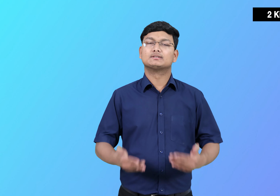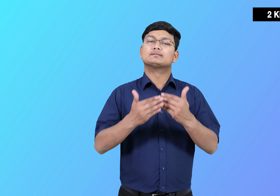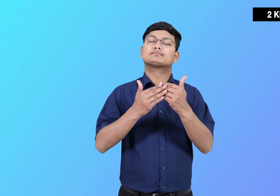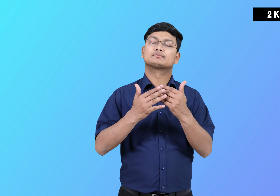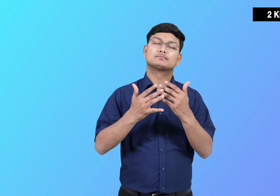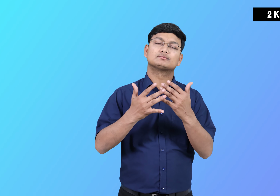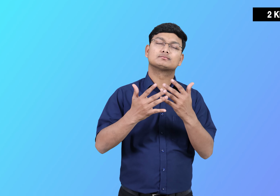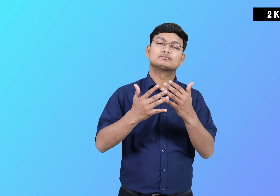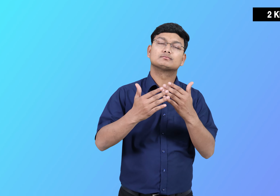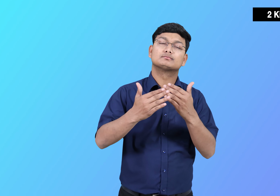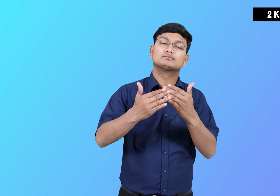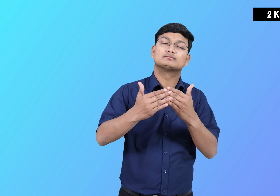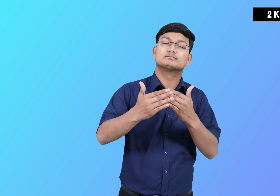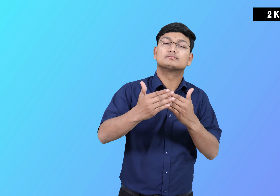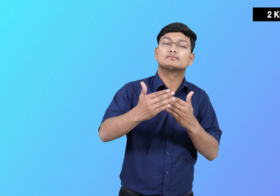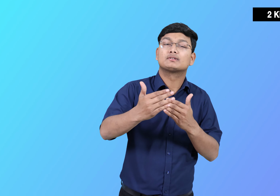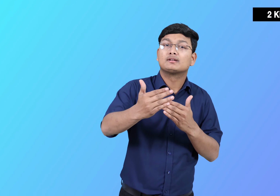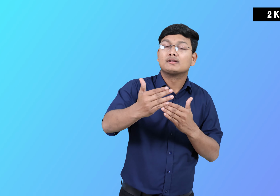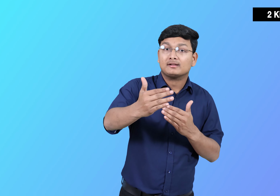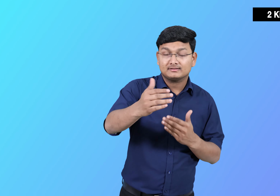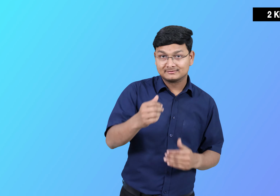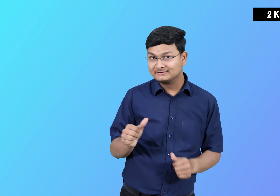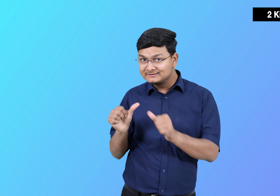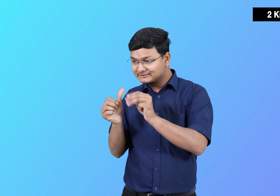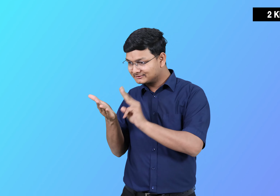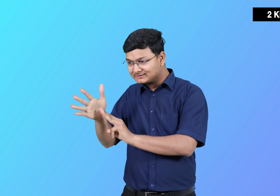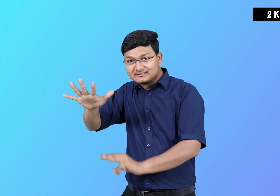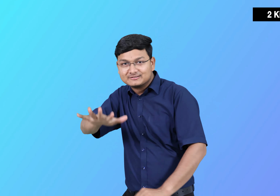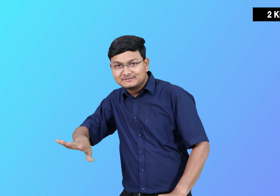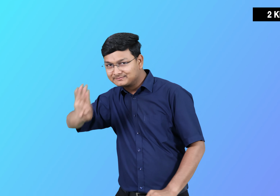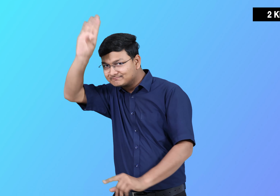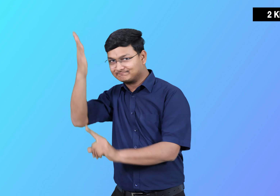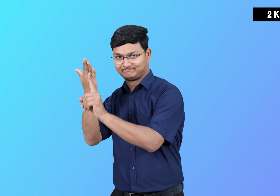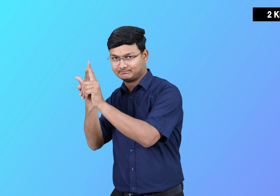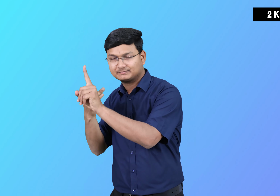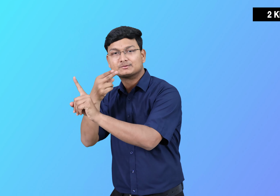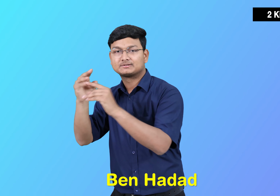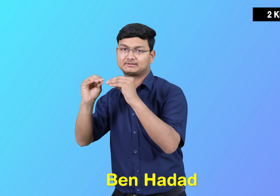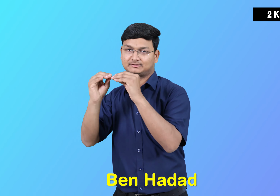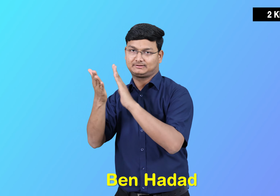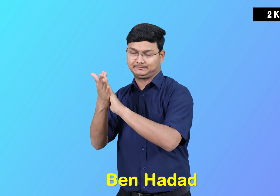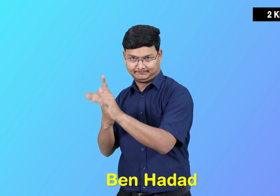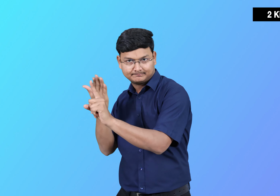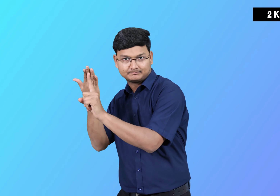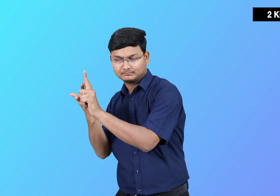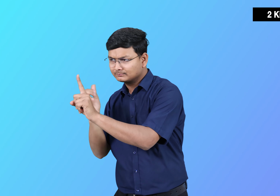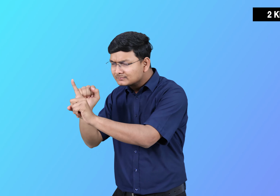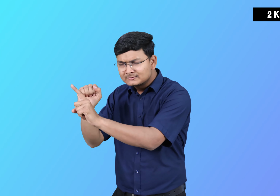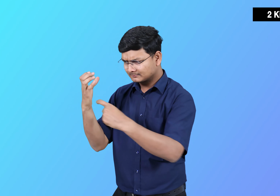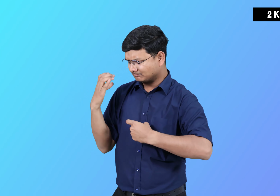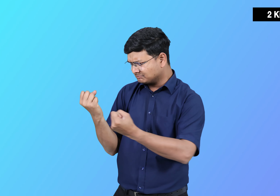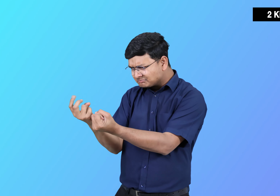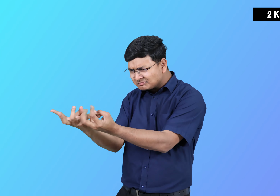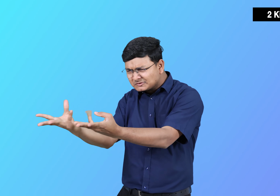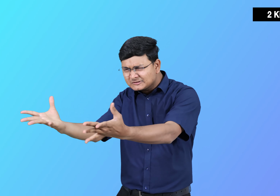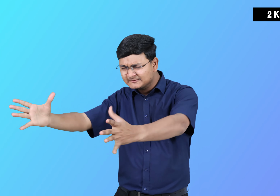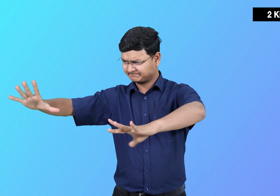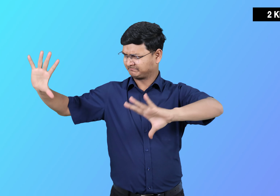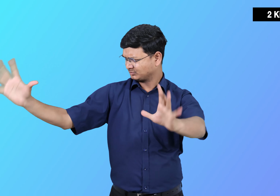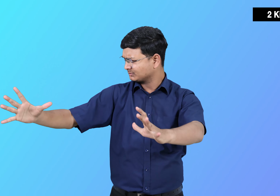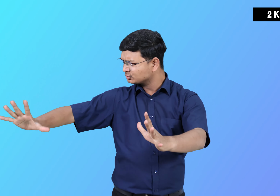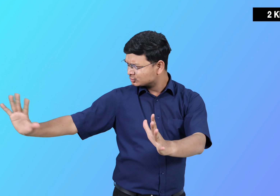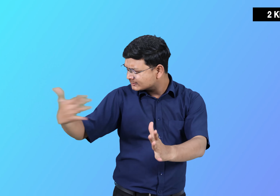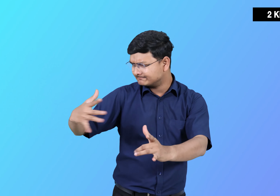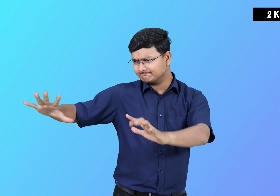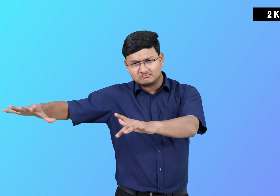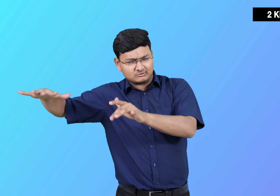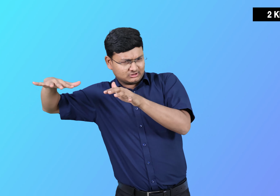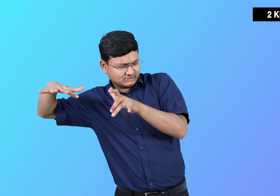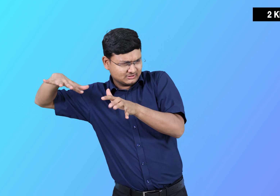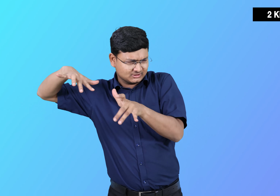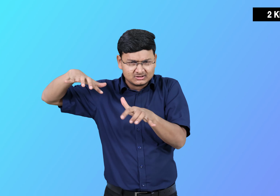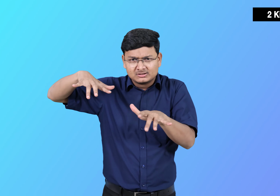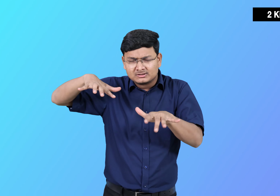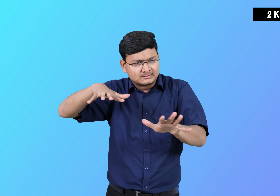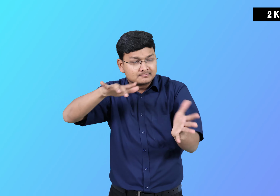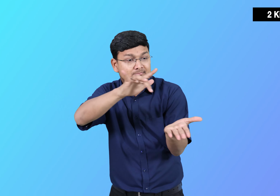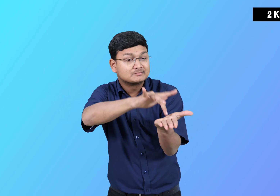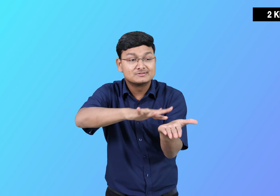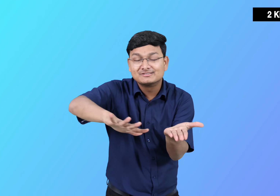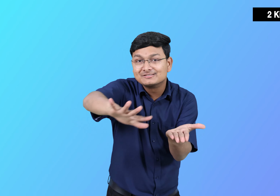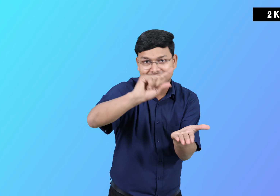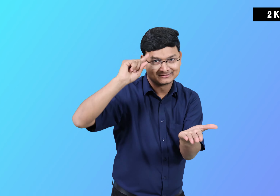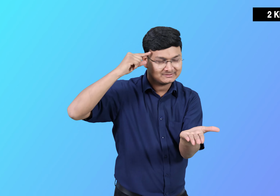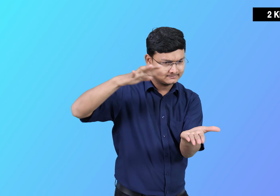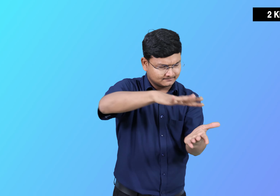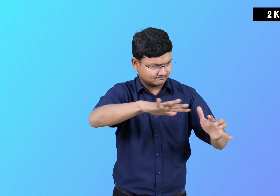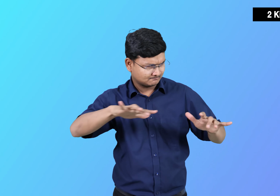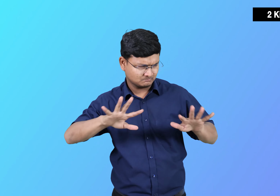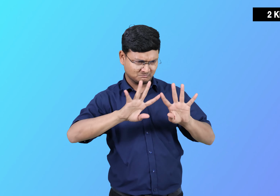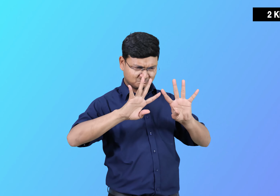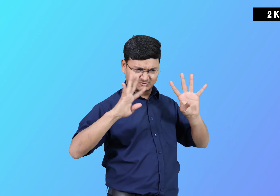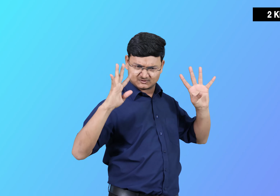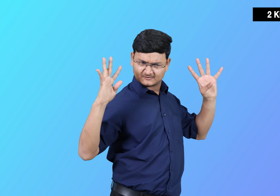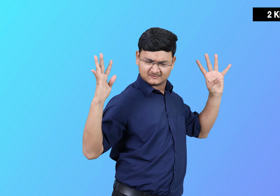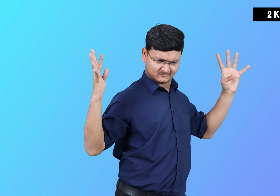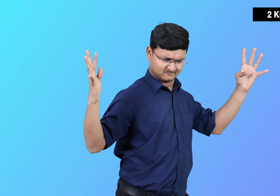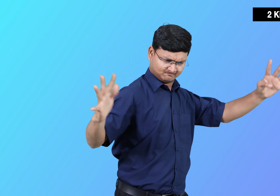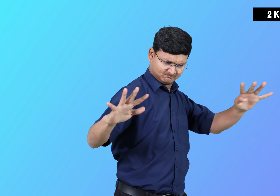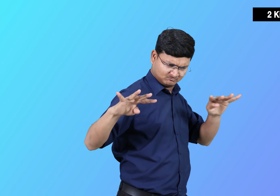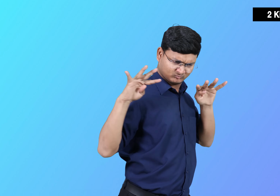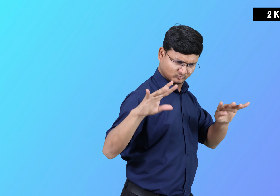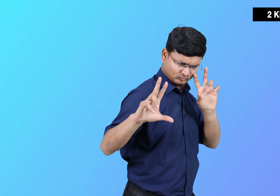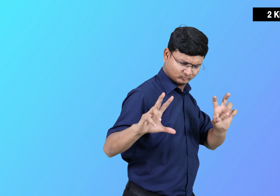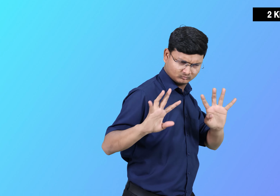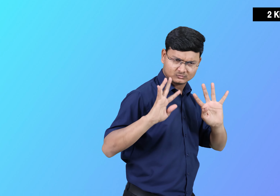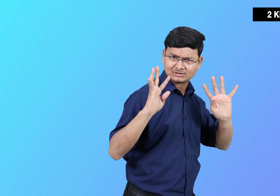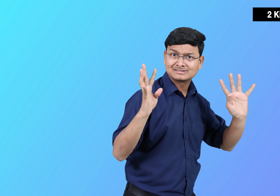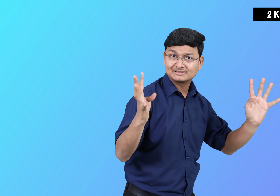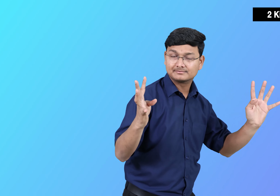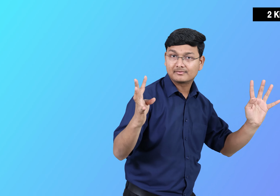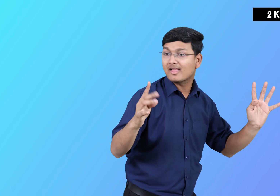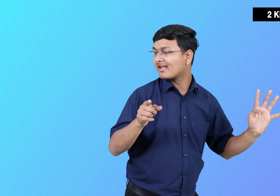After this happened, King Ben-Hadad of Aram gathered all his army and went to surround and attack the city of Samaria.